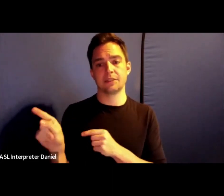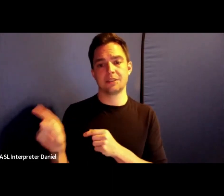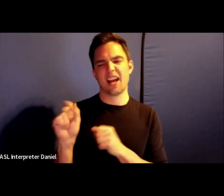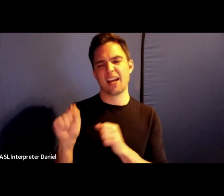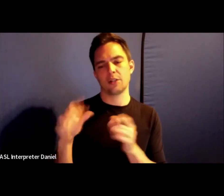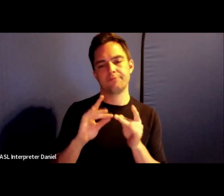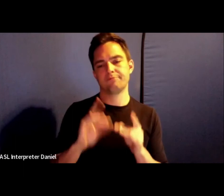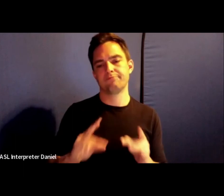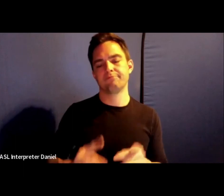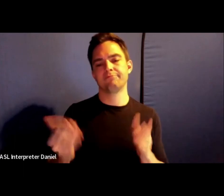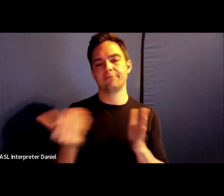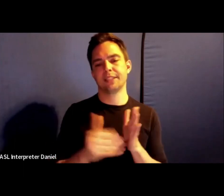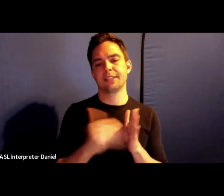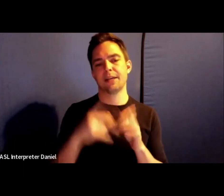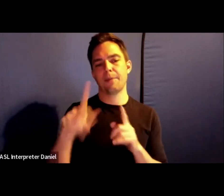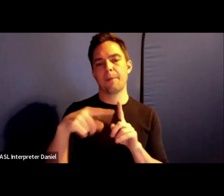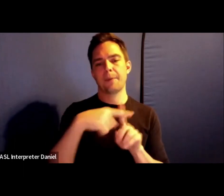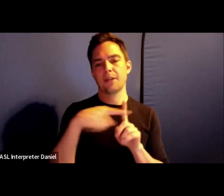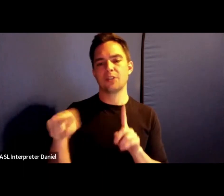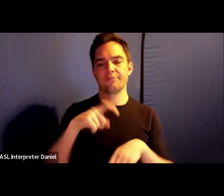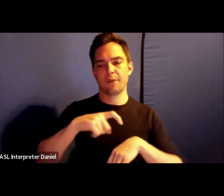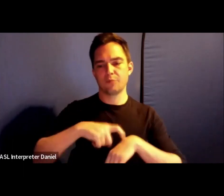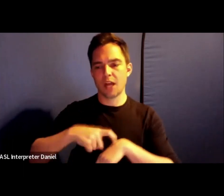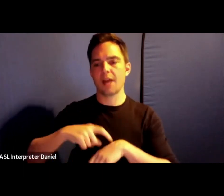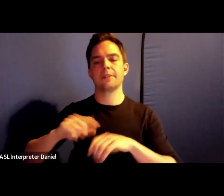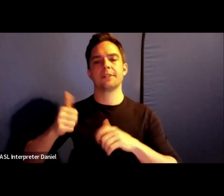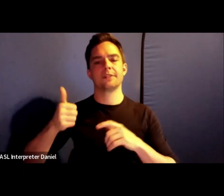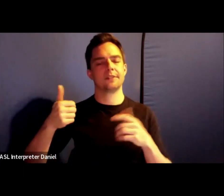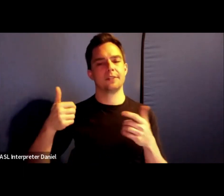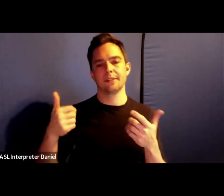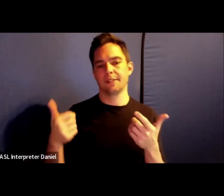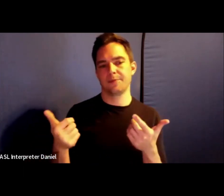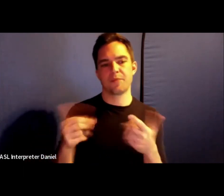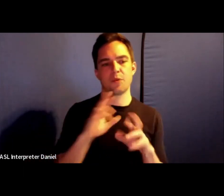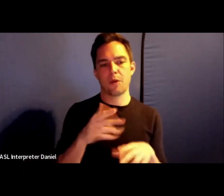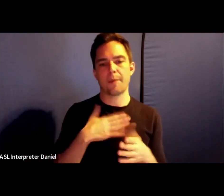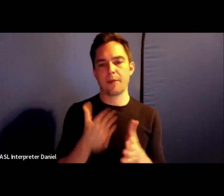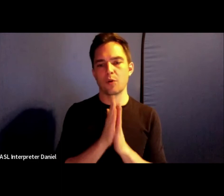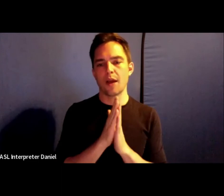on about her. She's very timely in getting responding to my requests, which I do a lot of.